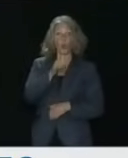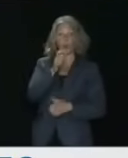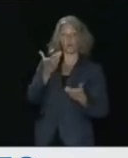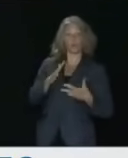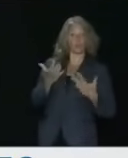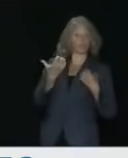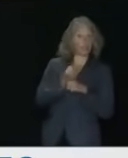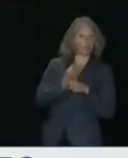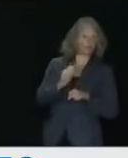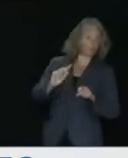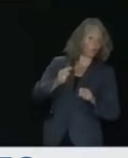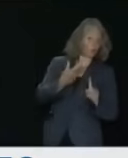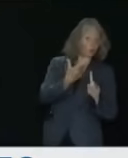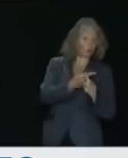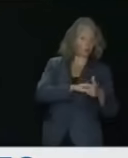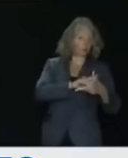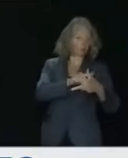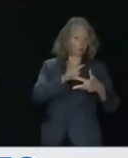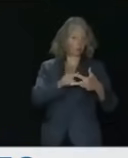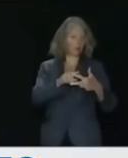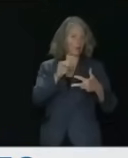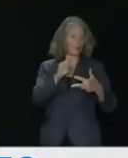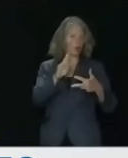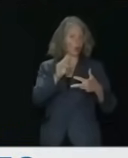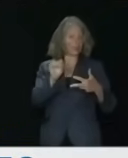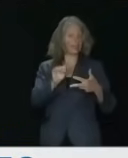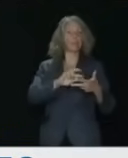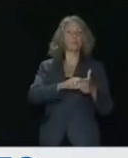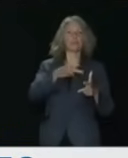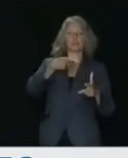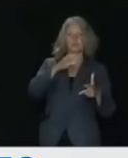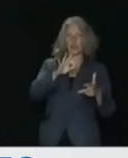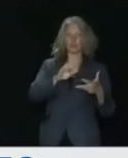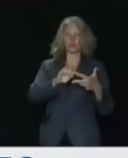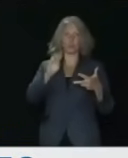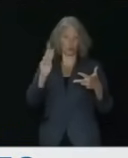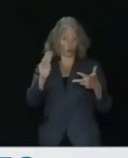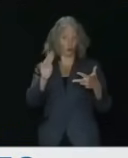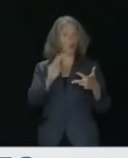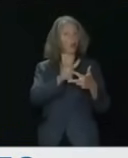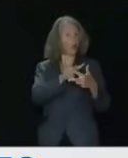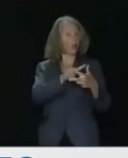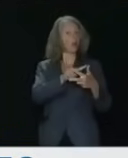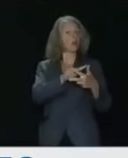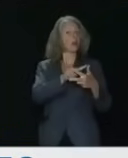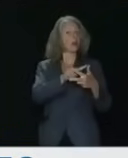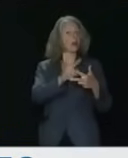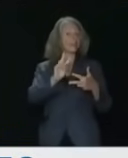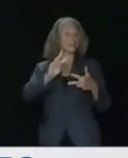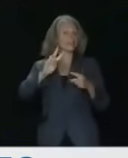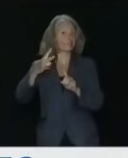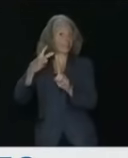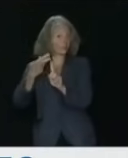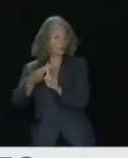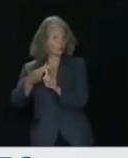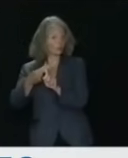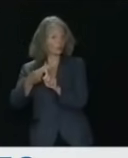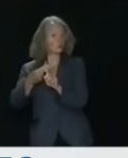SECOND DOSE, UNLESS COUNTER